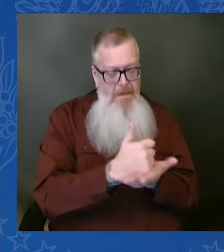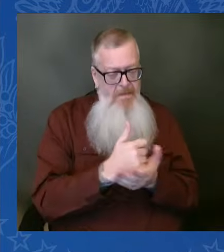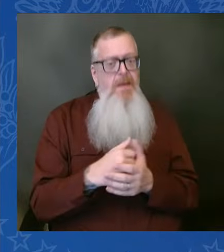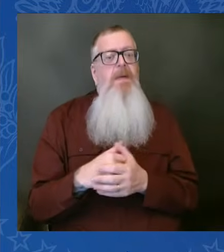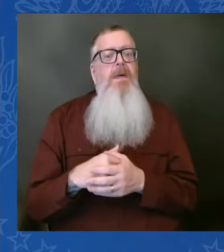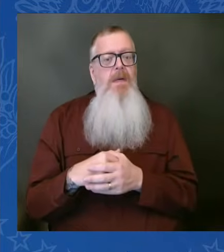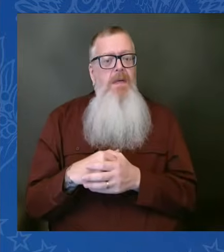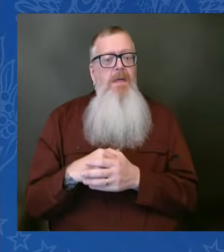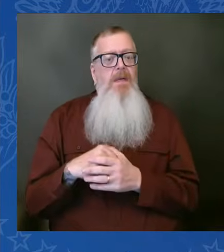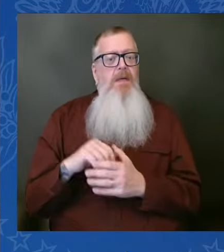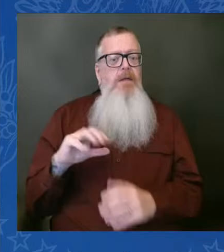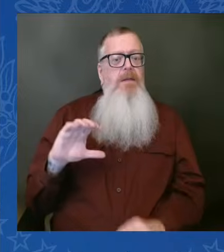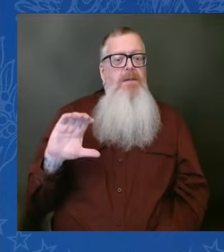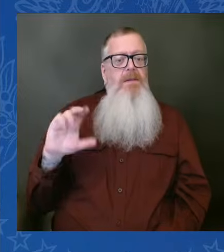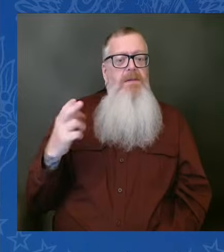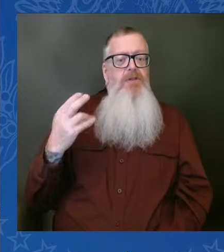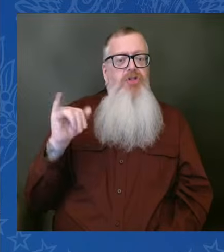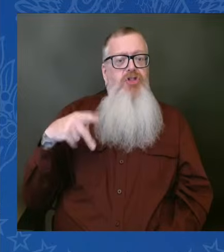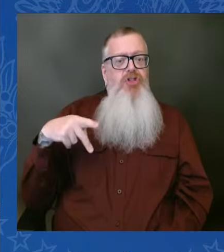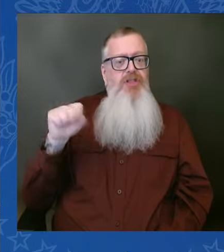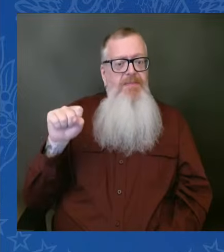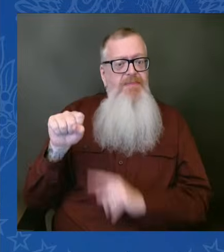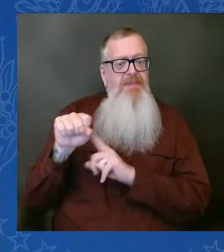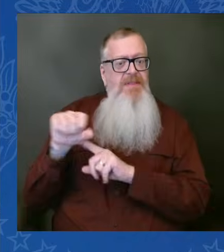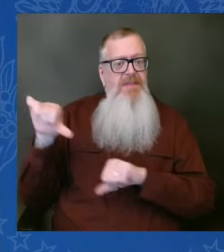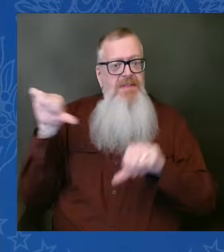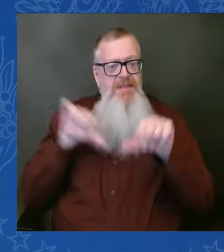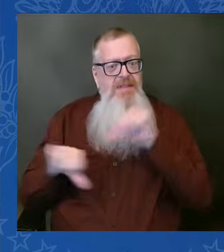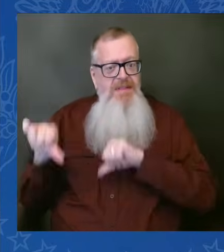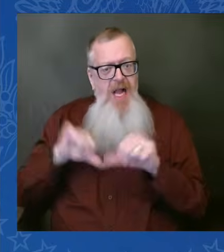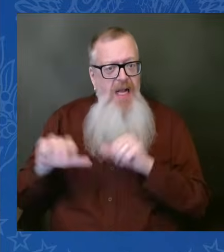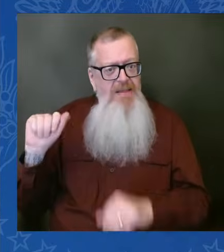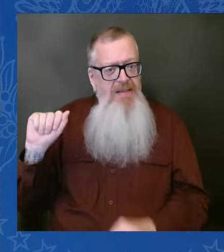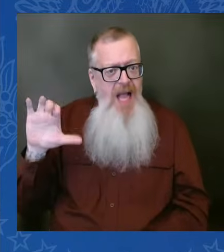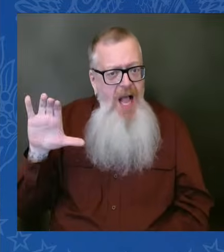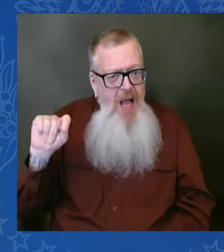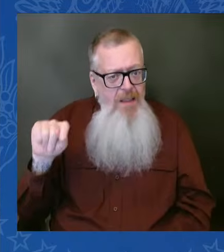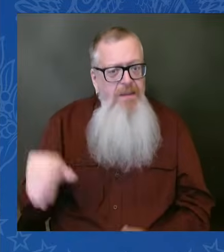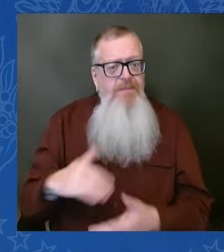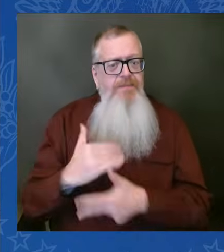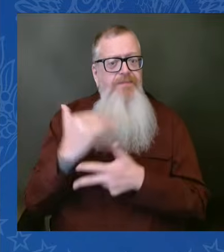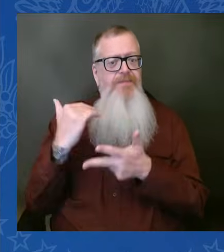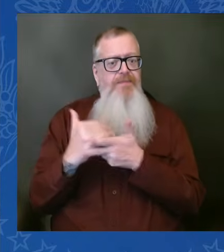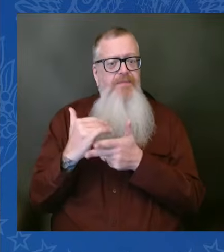the Inflation Reduction Act, and the Secure Talk Act to welcome President Biden.